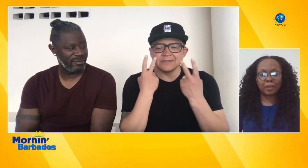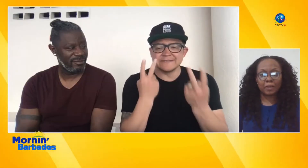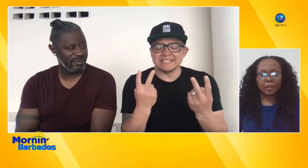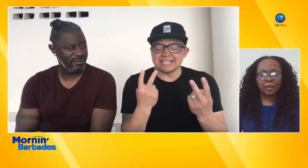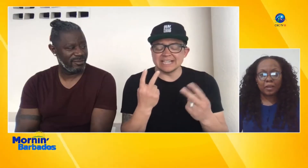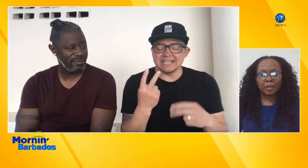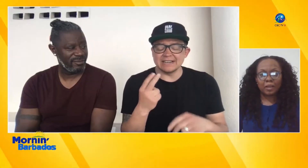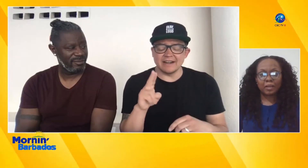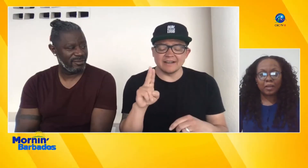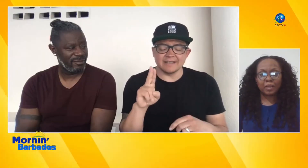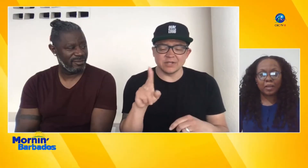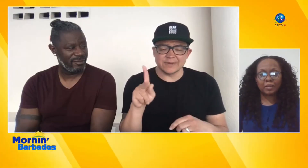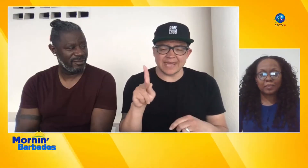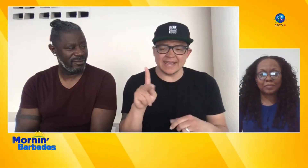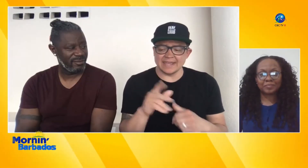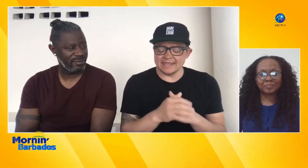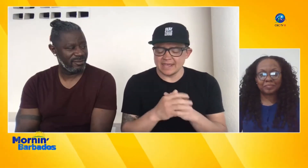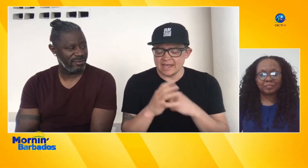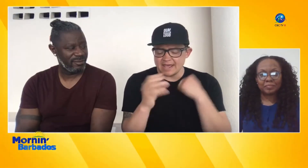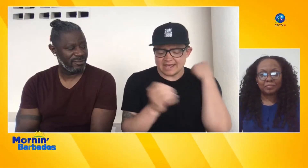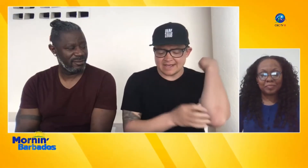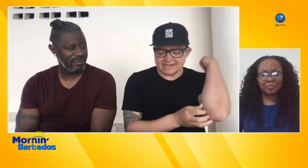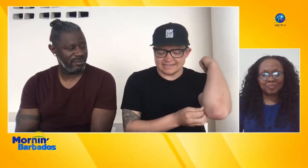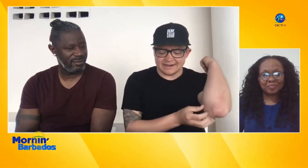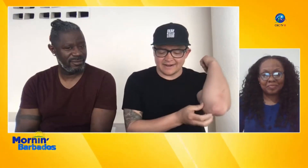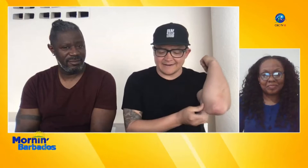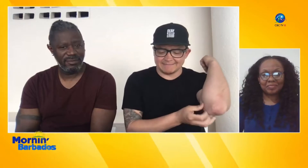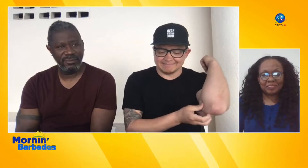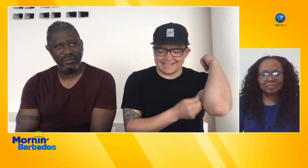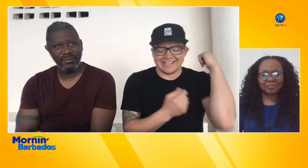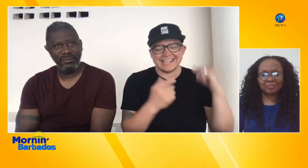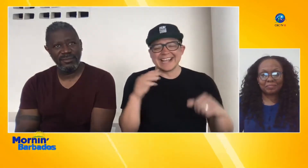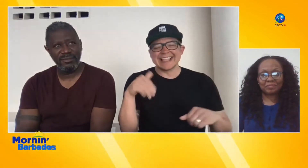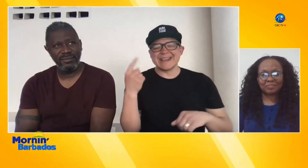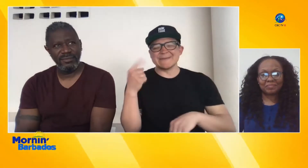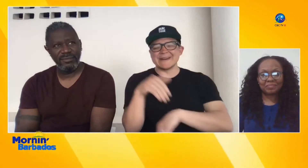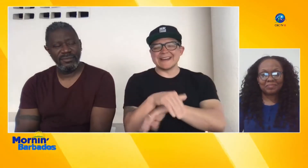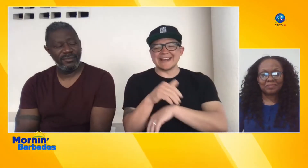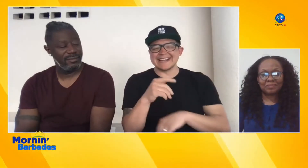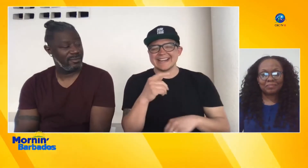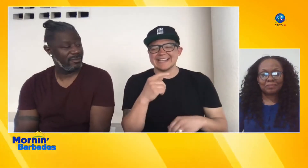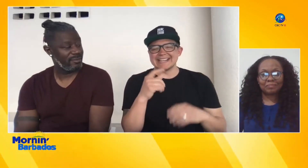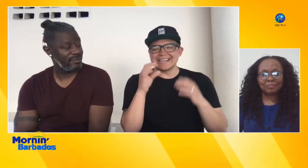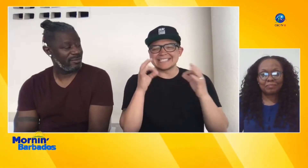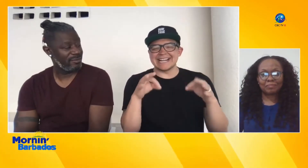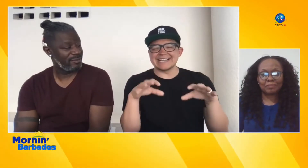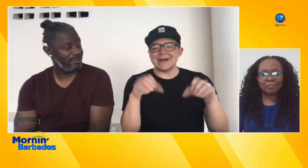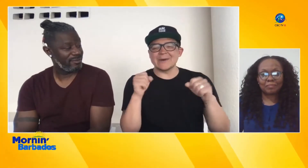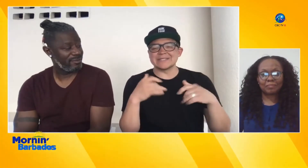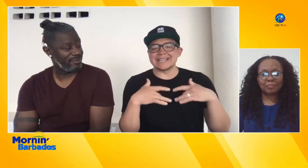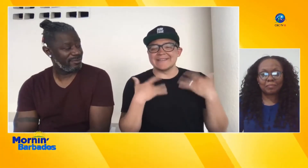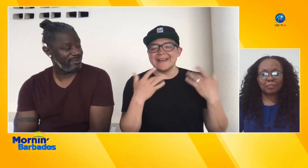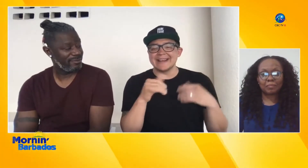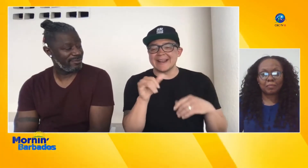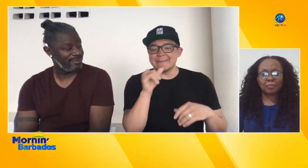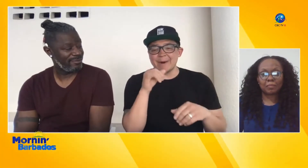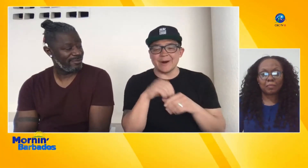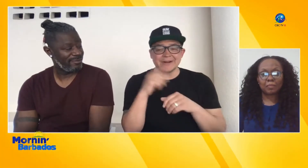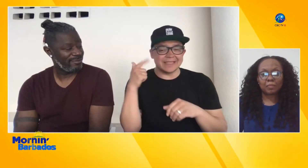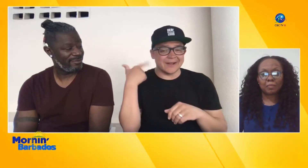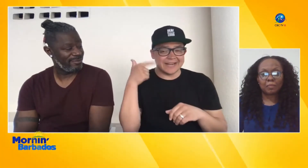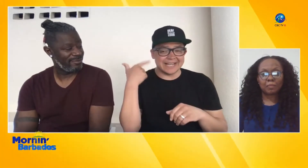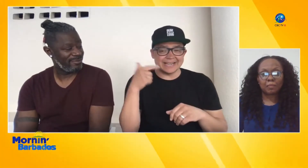was visiting the UK and um late one night i decided to host an event at a bar in London